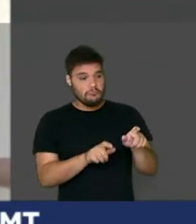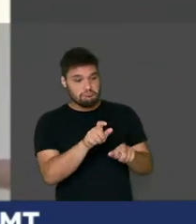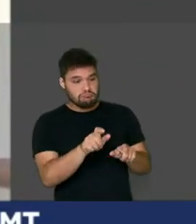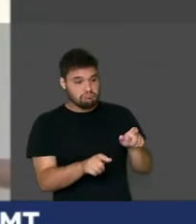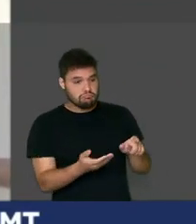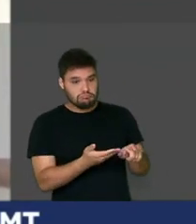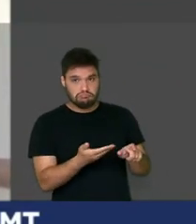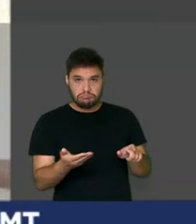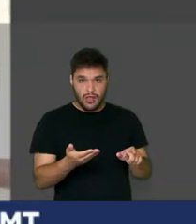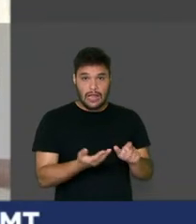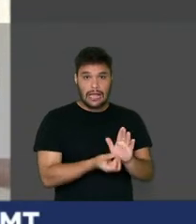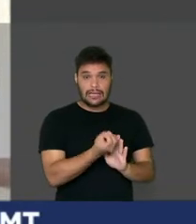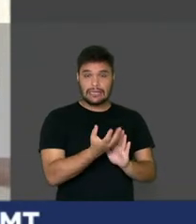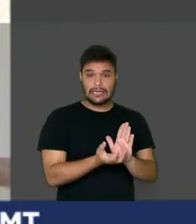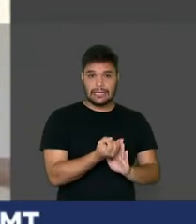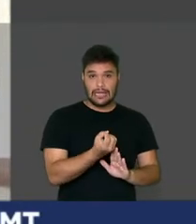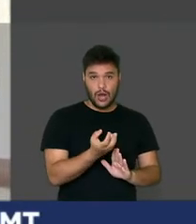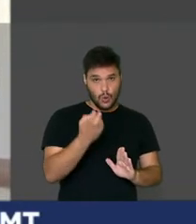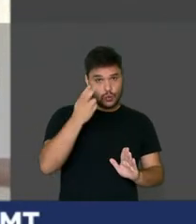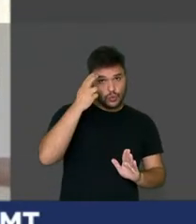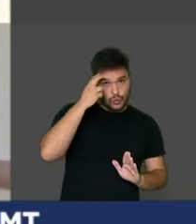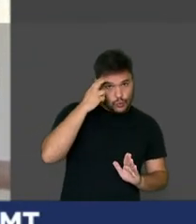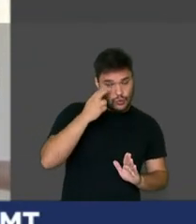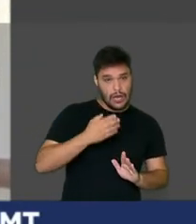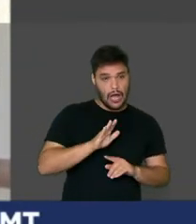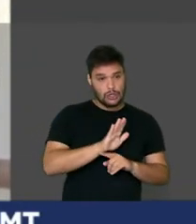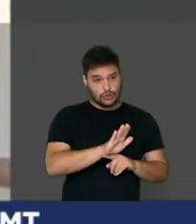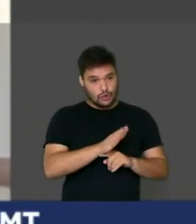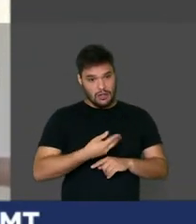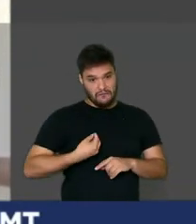FAZEM CULTURA, PRODUZIR CONDIÇÕES PARA SUAS EXISTÊ